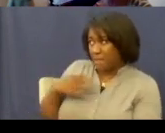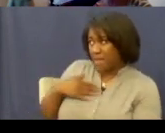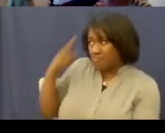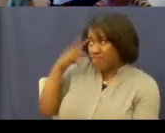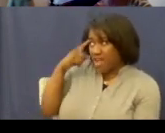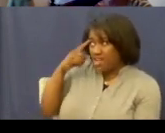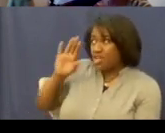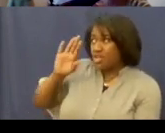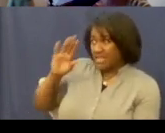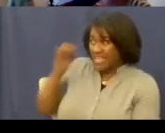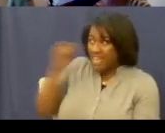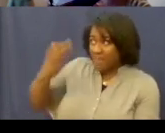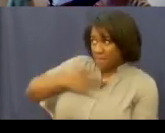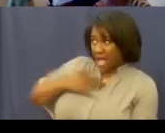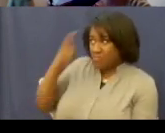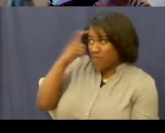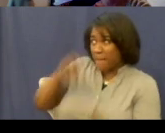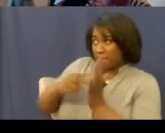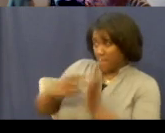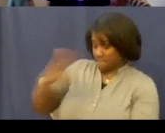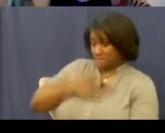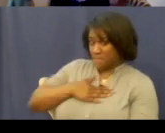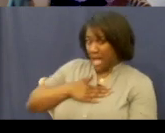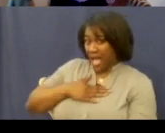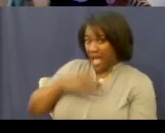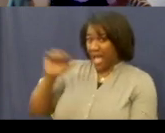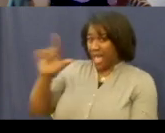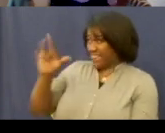Nina Schor: No, Queenie. Everybody has myelin.